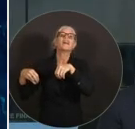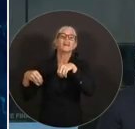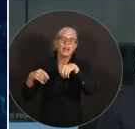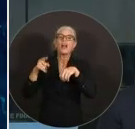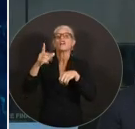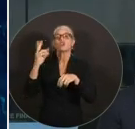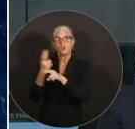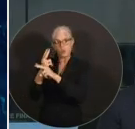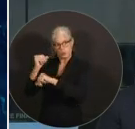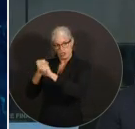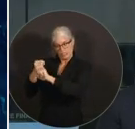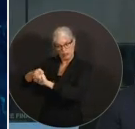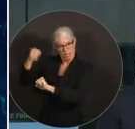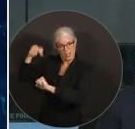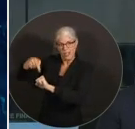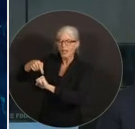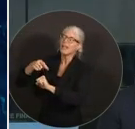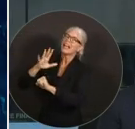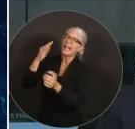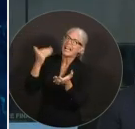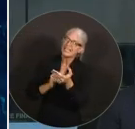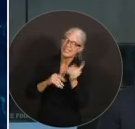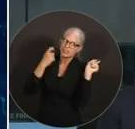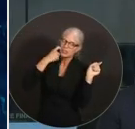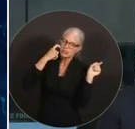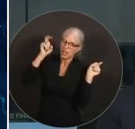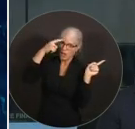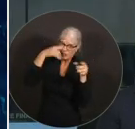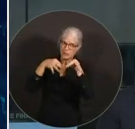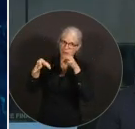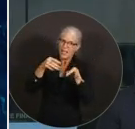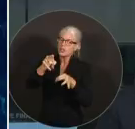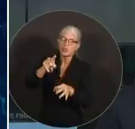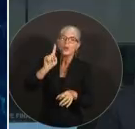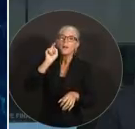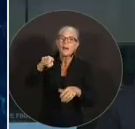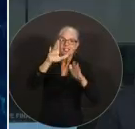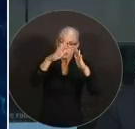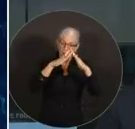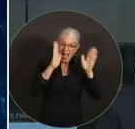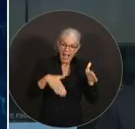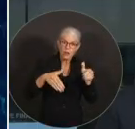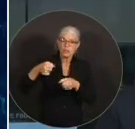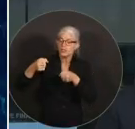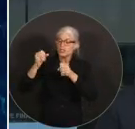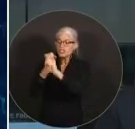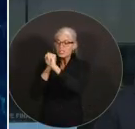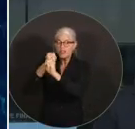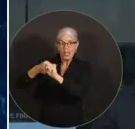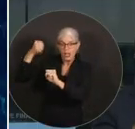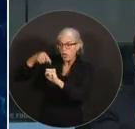POWER IN ARE GOING TO USE A GENERATOR FOR BACKUP POWER, PLEASE USE IT SAFELY. YOU'VE HEARD THE GOVERNOR MYSELF SAY THIS, KEEP IT TO 20 FEET AWAY